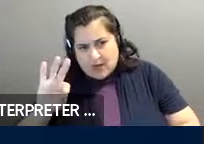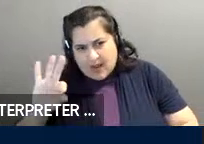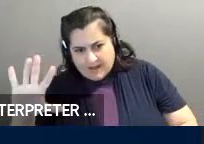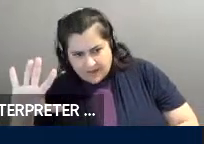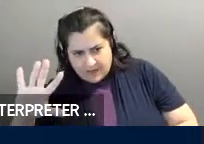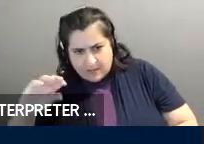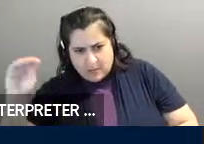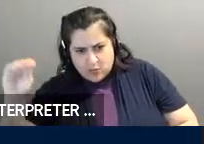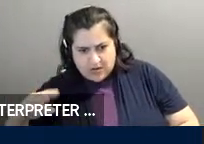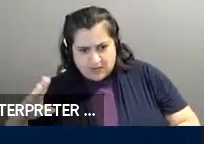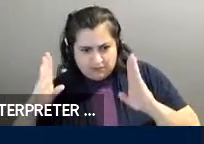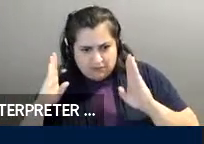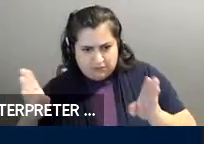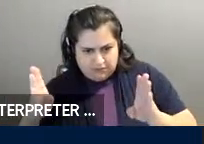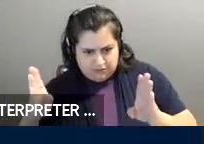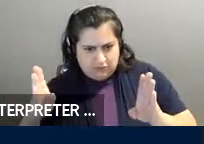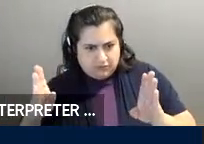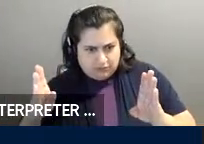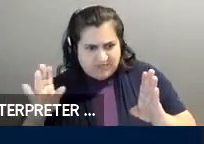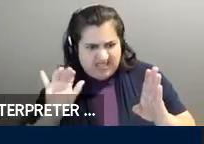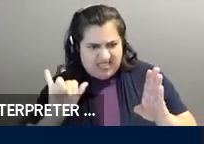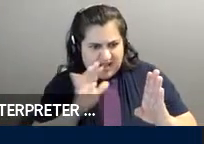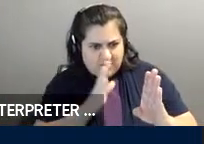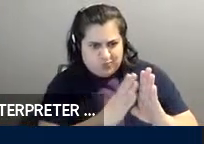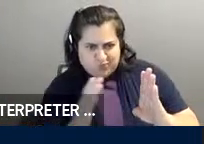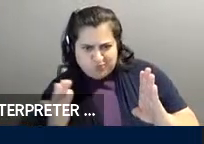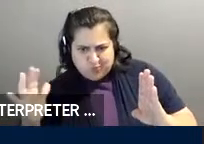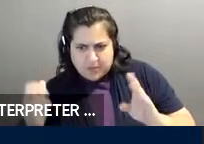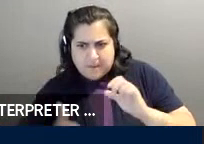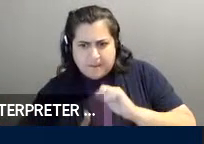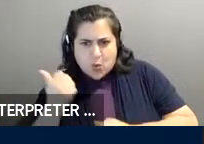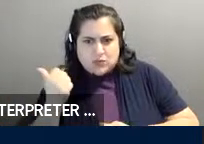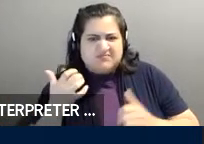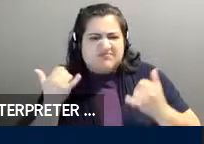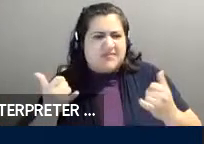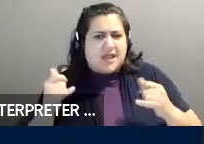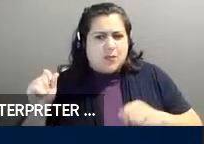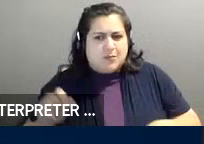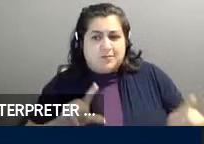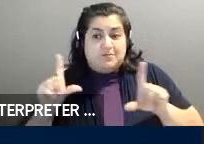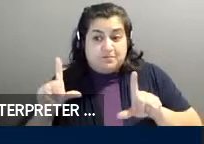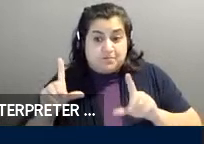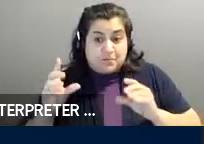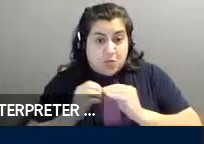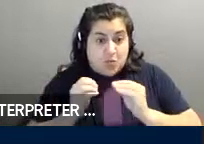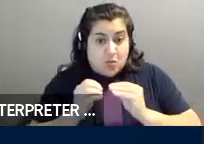Okay, so let's move on to the next slide and let's talk a little further about where we